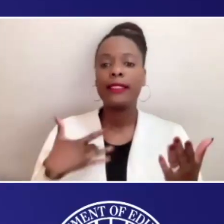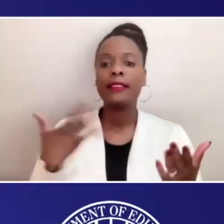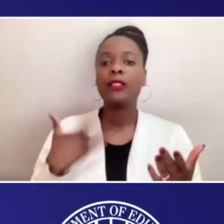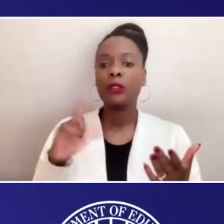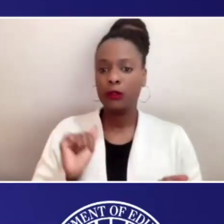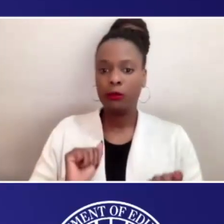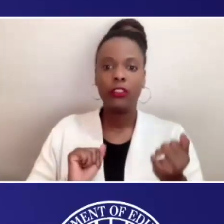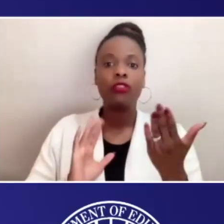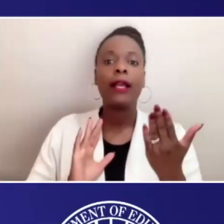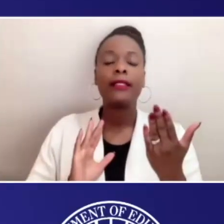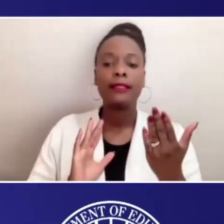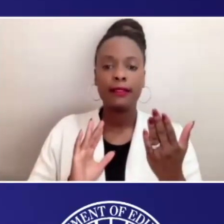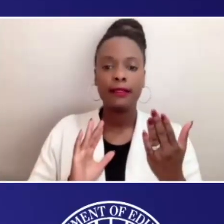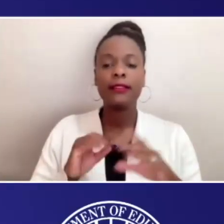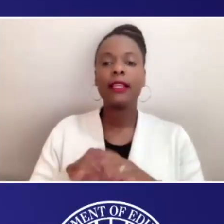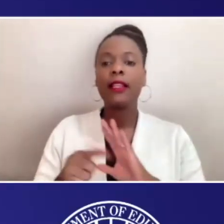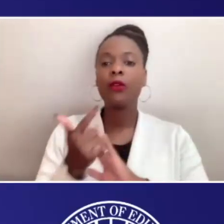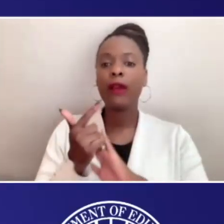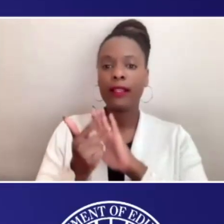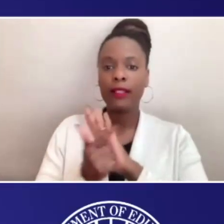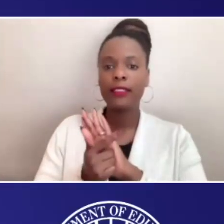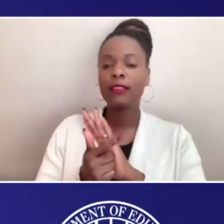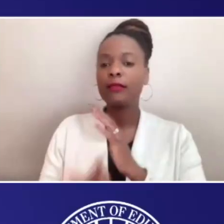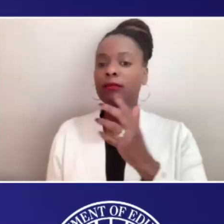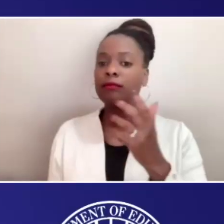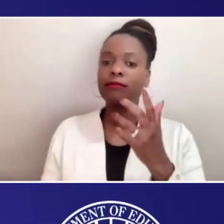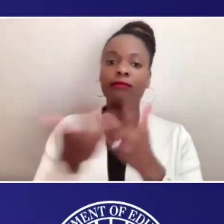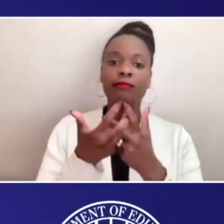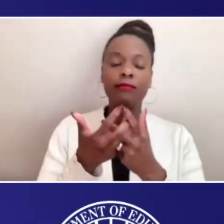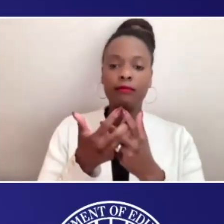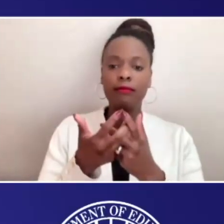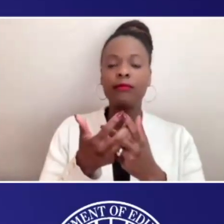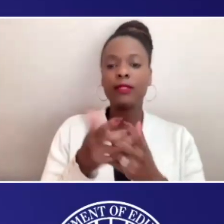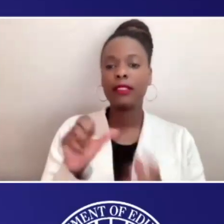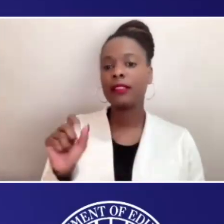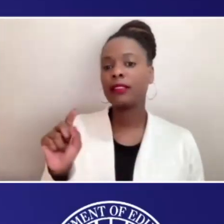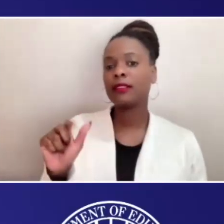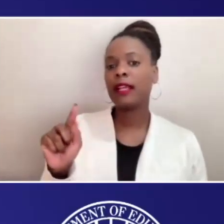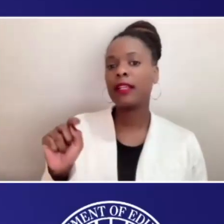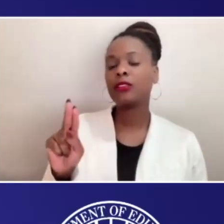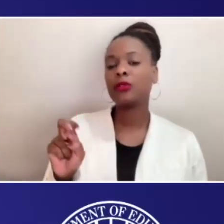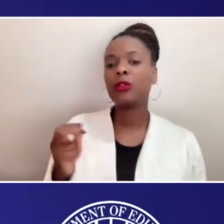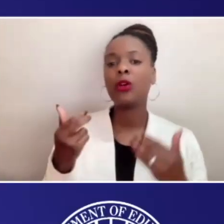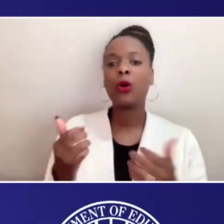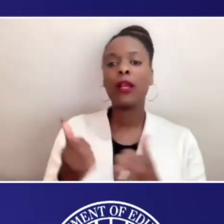regulations that are in line with, of course, the statute that you submit that information to us no later than the 10th.